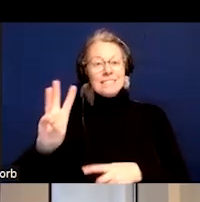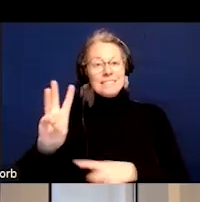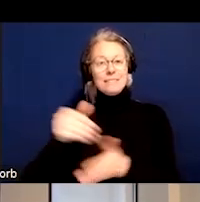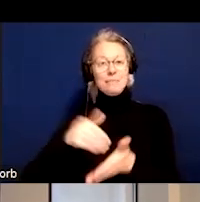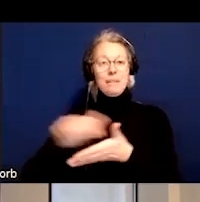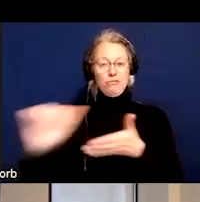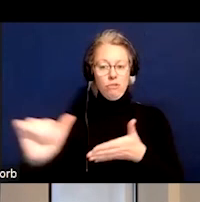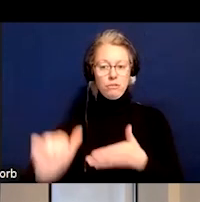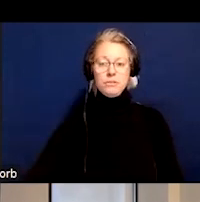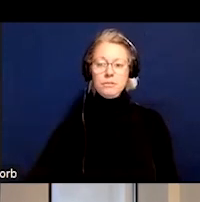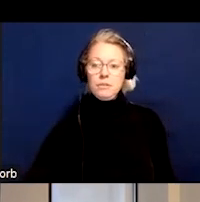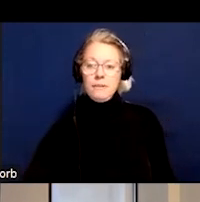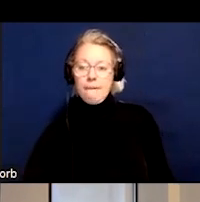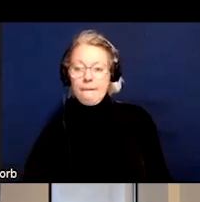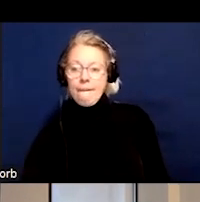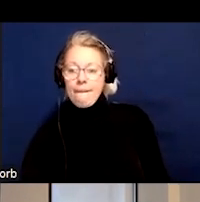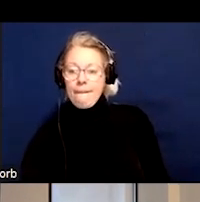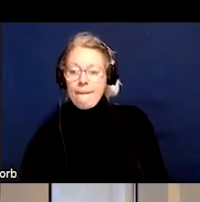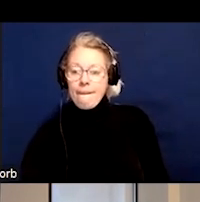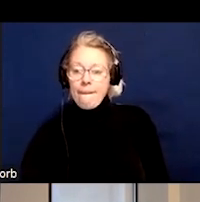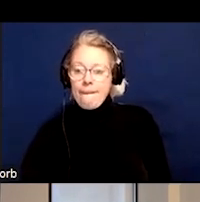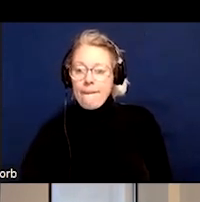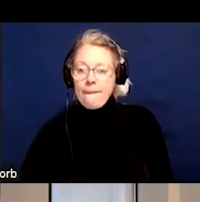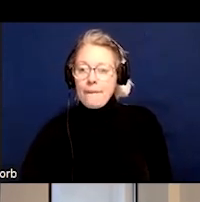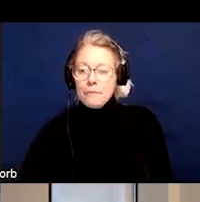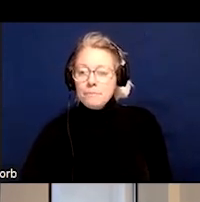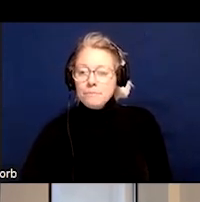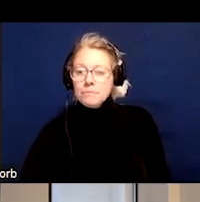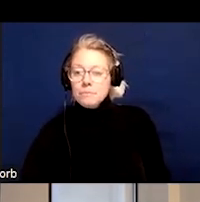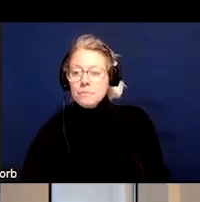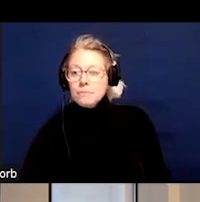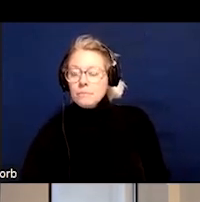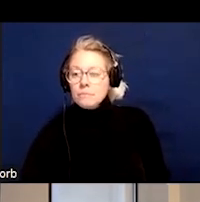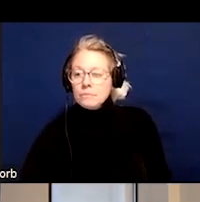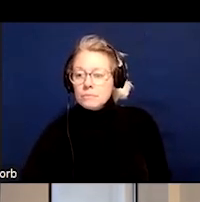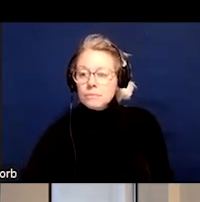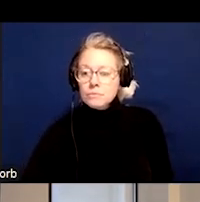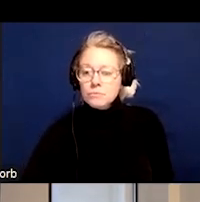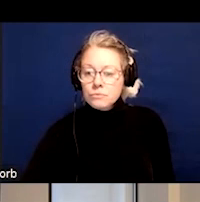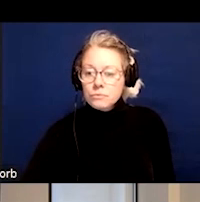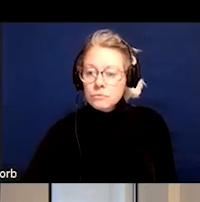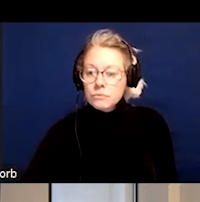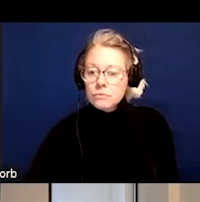The program is open to non-profit organizations with arts-based mandates operating in Calgary.